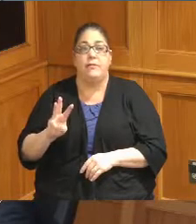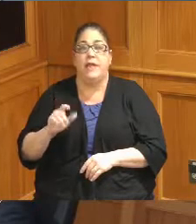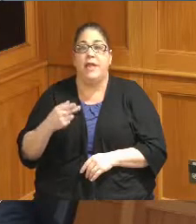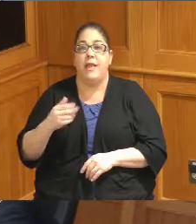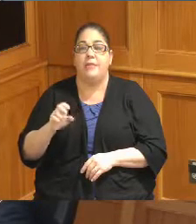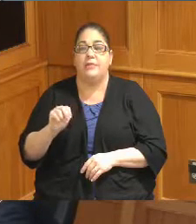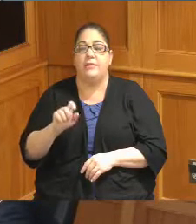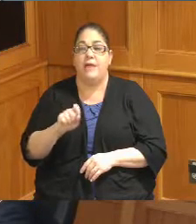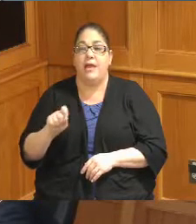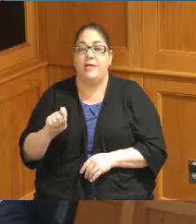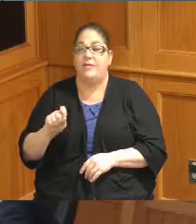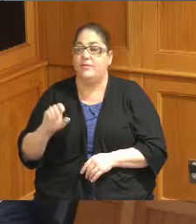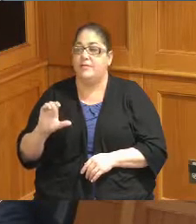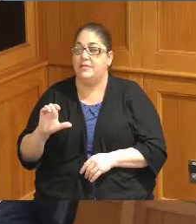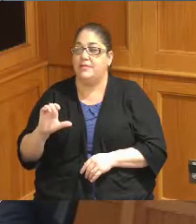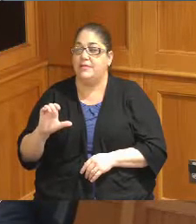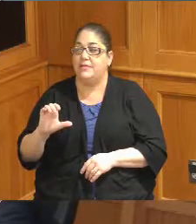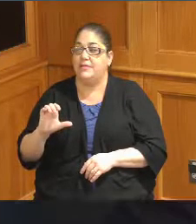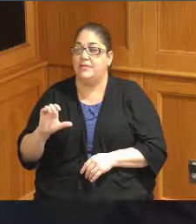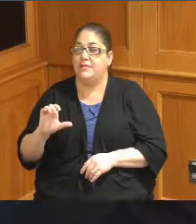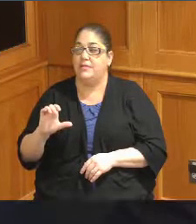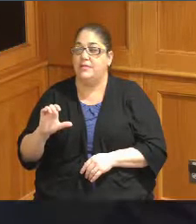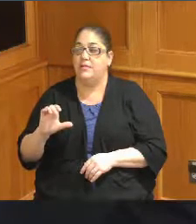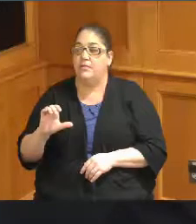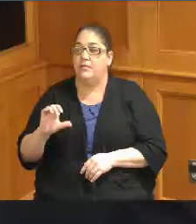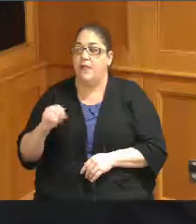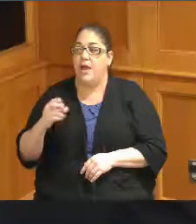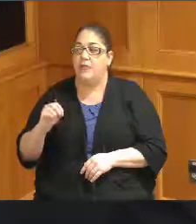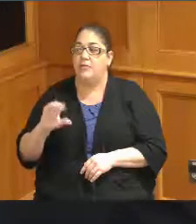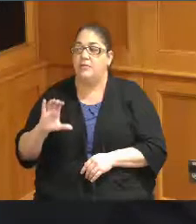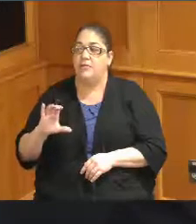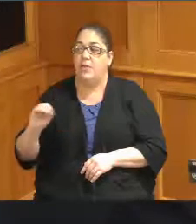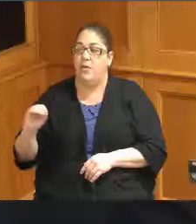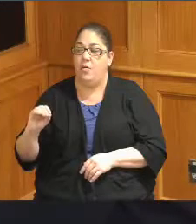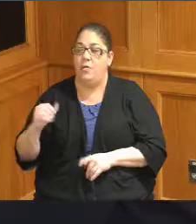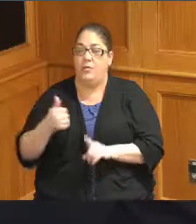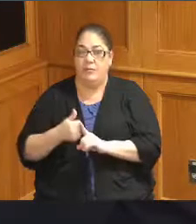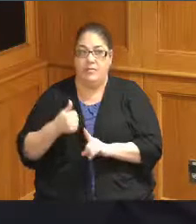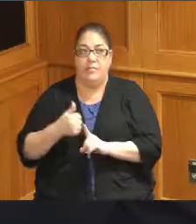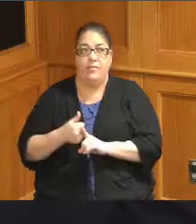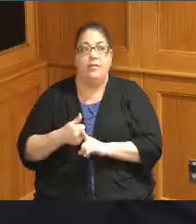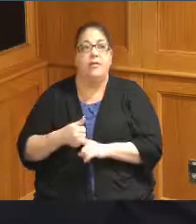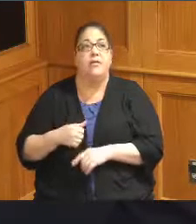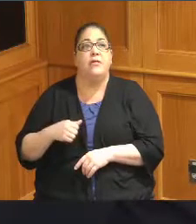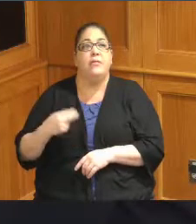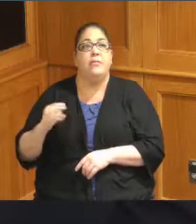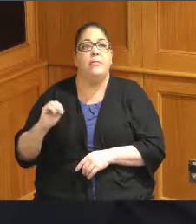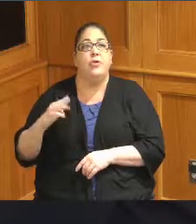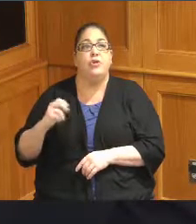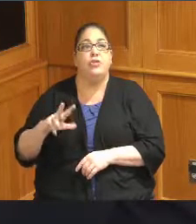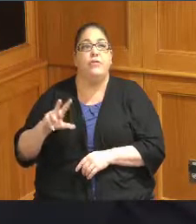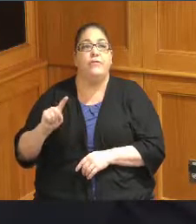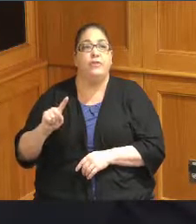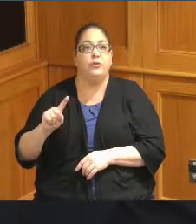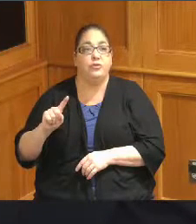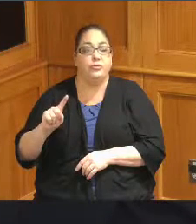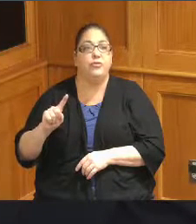the original deadline said March the 21st but the deadline to apply is March the 31st so if you are